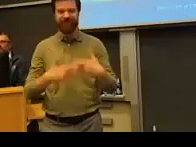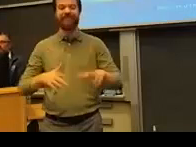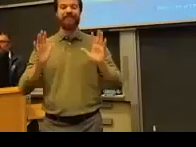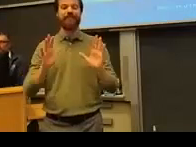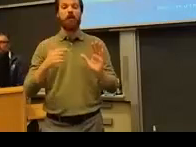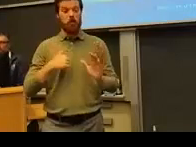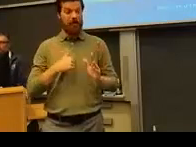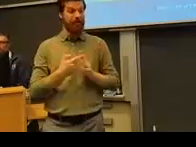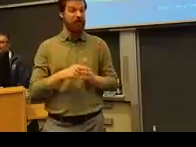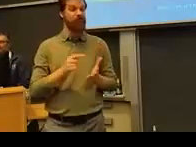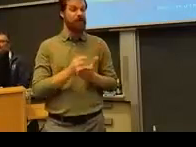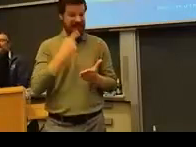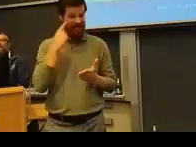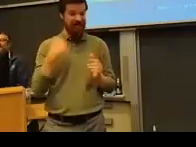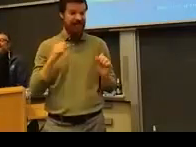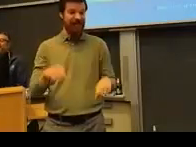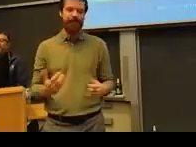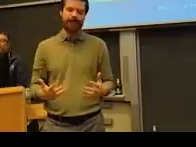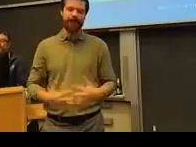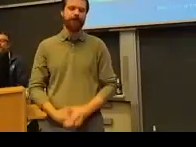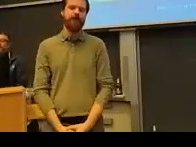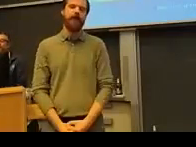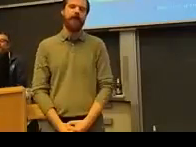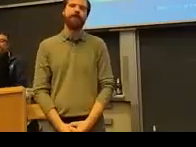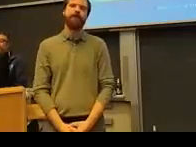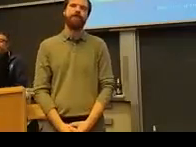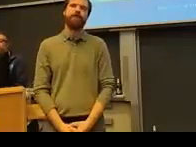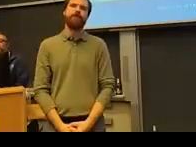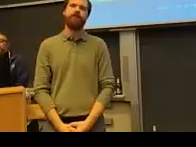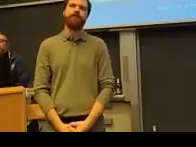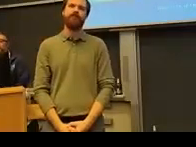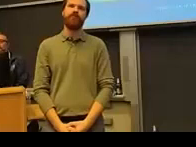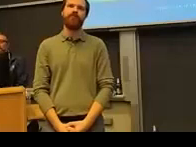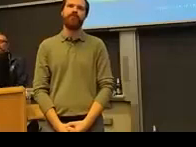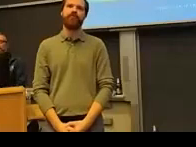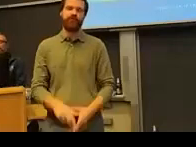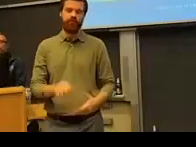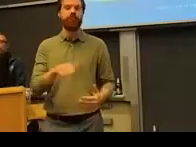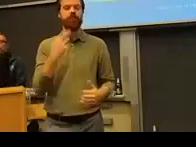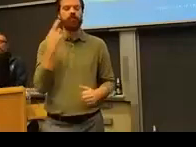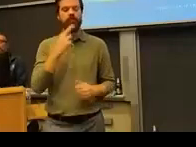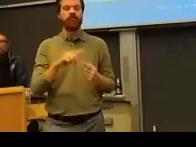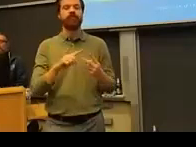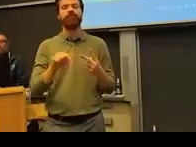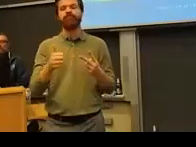the beginning of treatment um the other another reason that becomes challenging is uh something